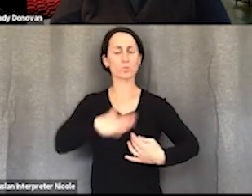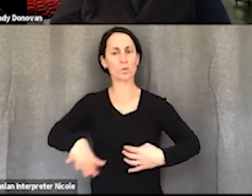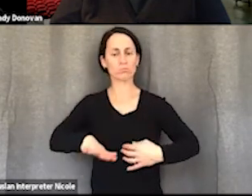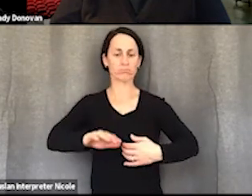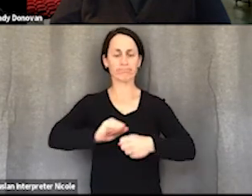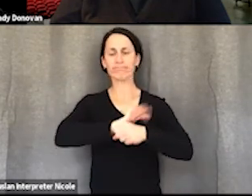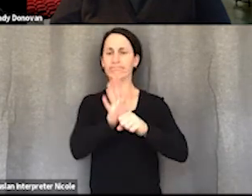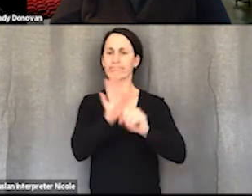to attend.